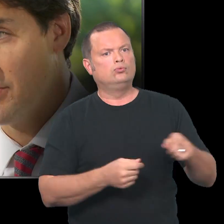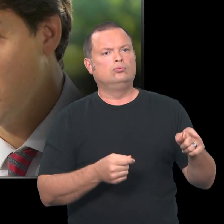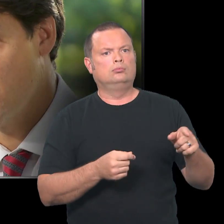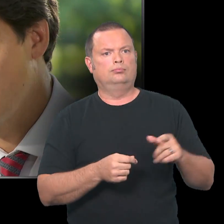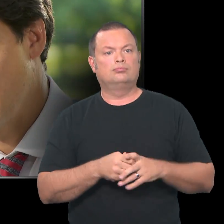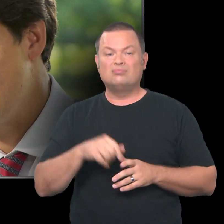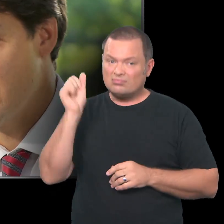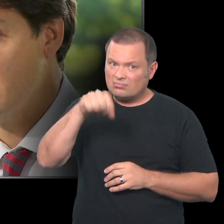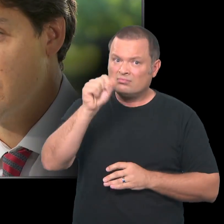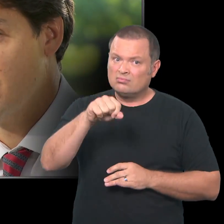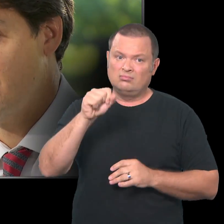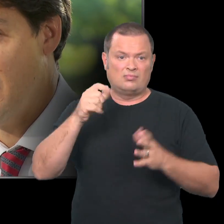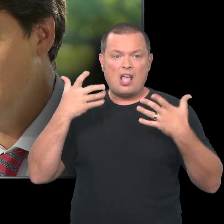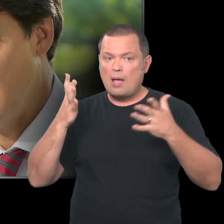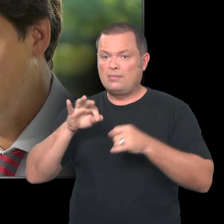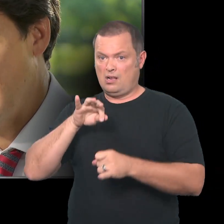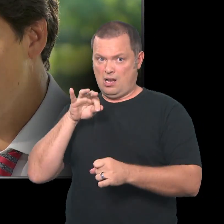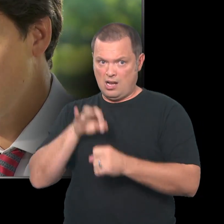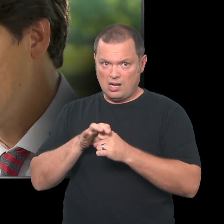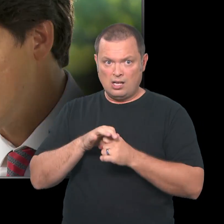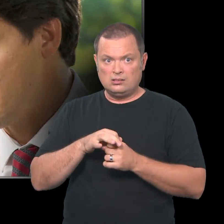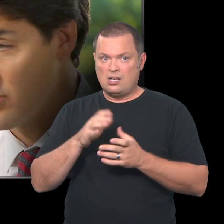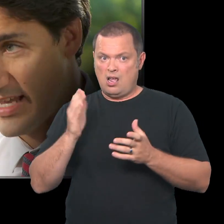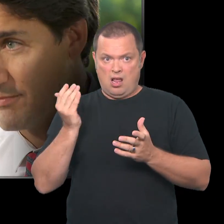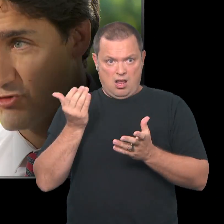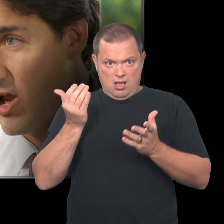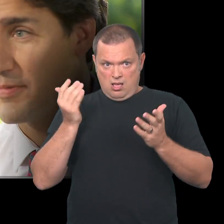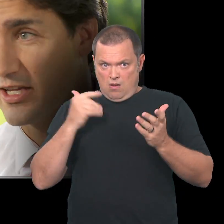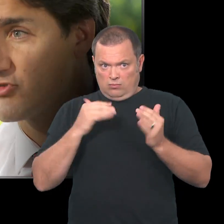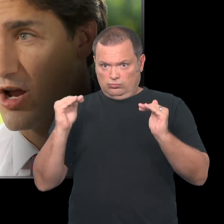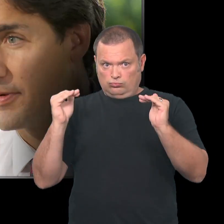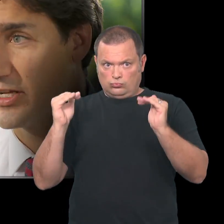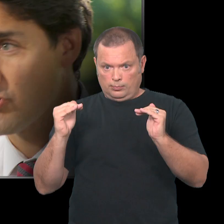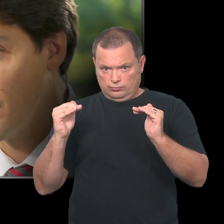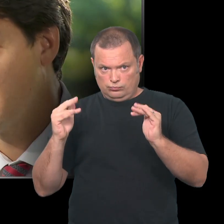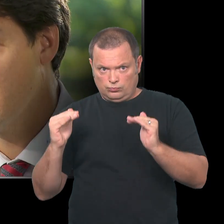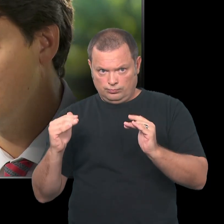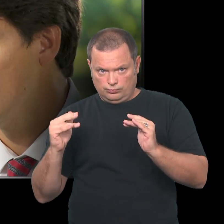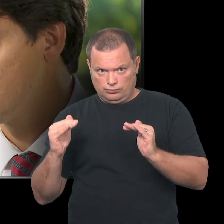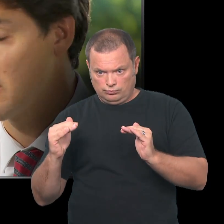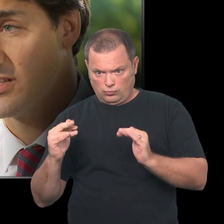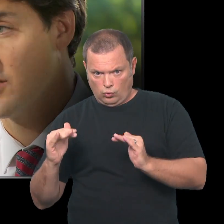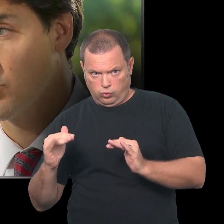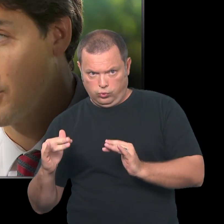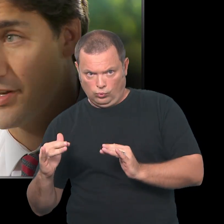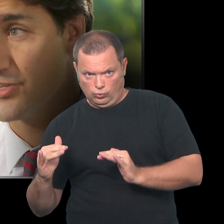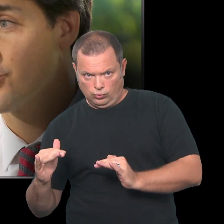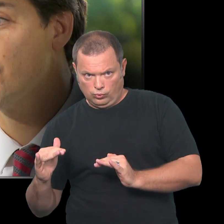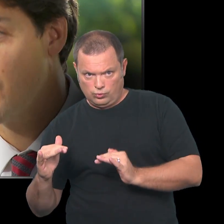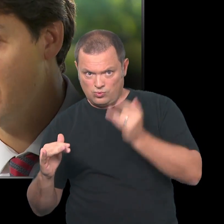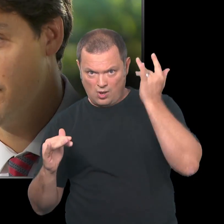that the Liberal Party has changed? Well, I mean, and that happened over a series of elections where we just kept dropping